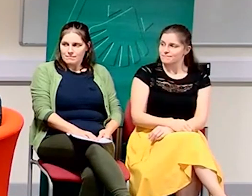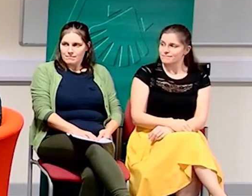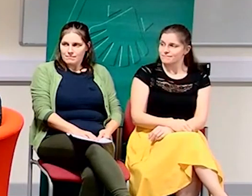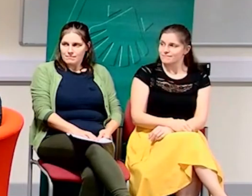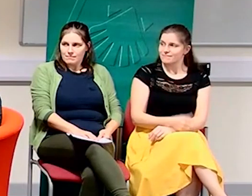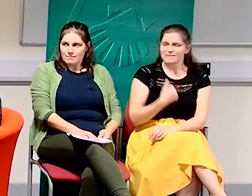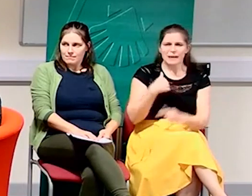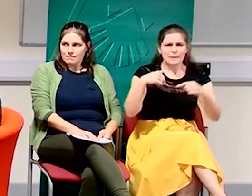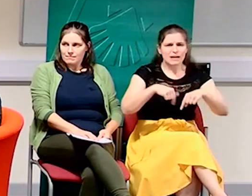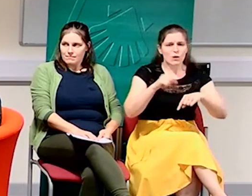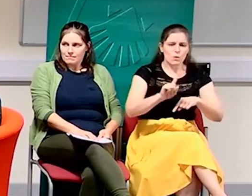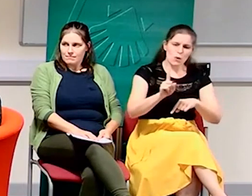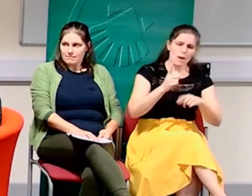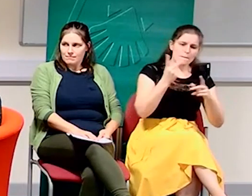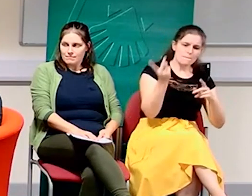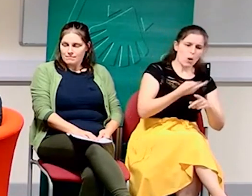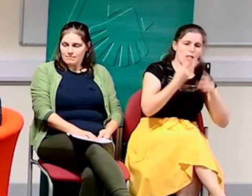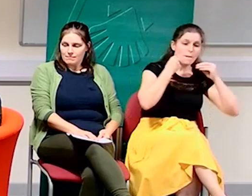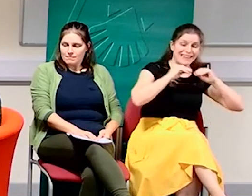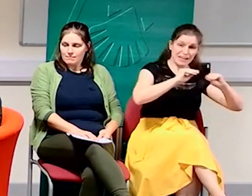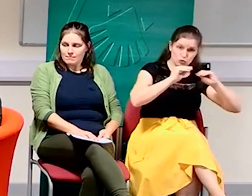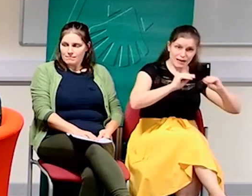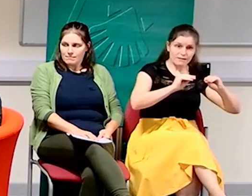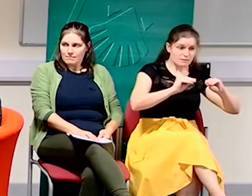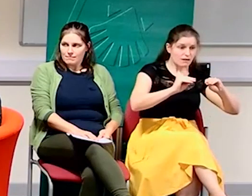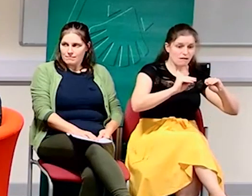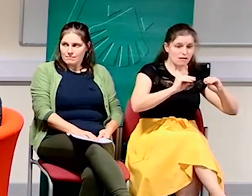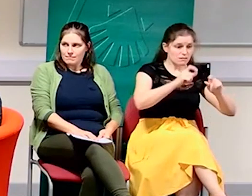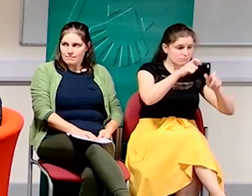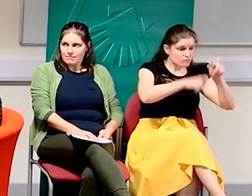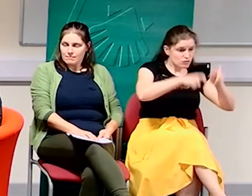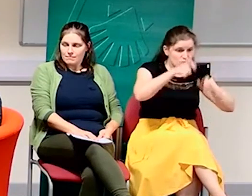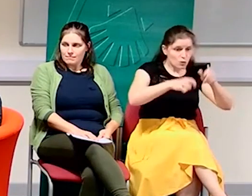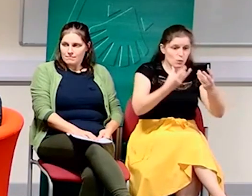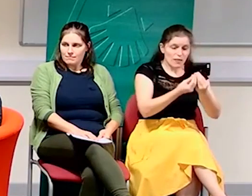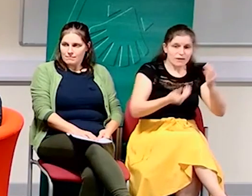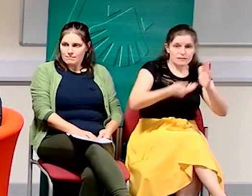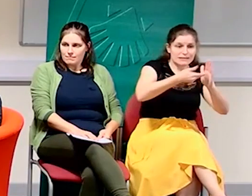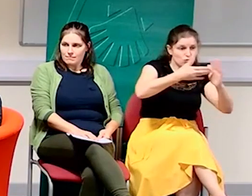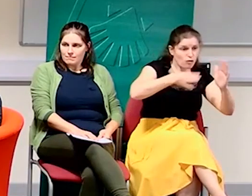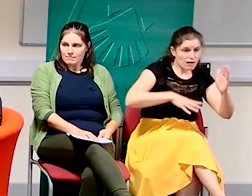as both an educator of um students with uh special traditional needs and disabilities